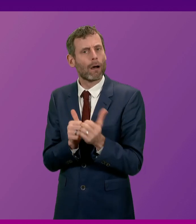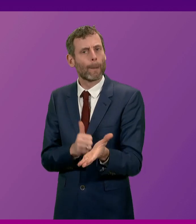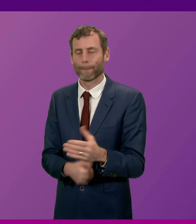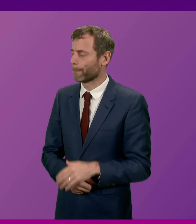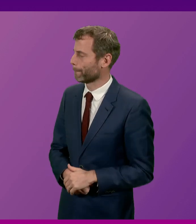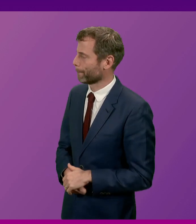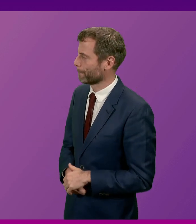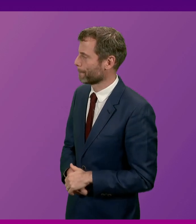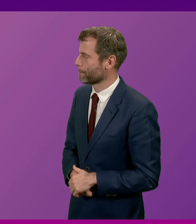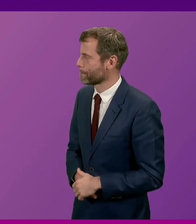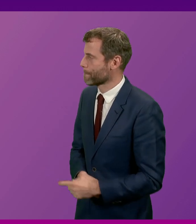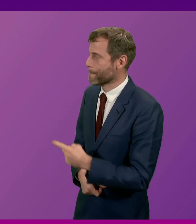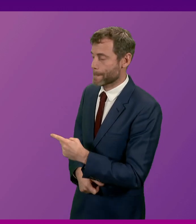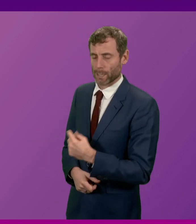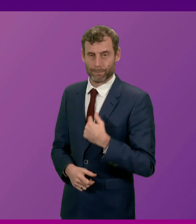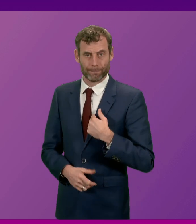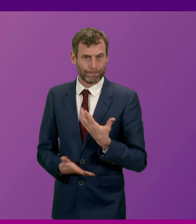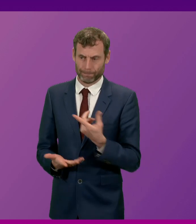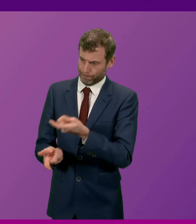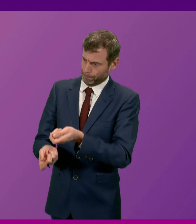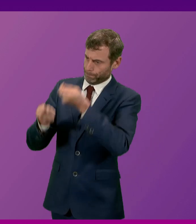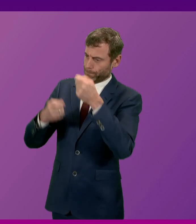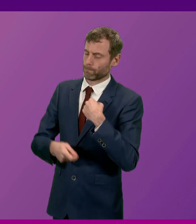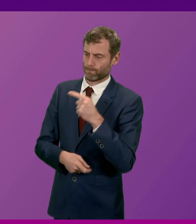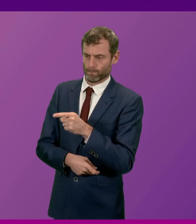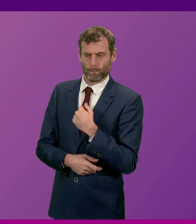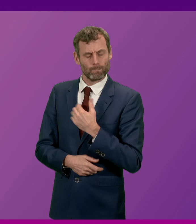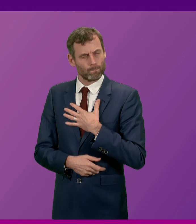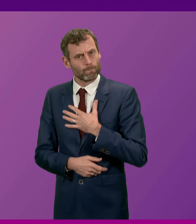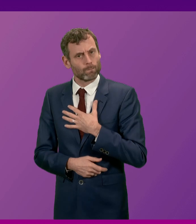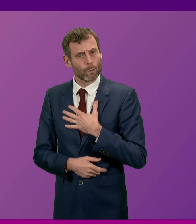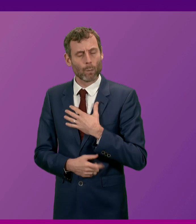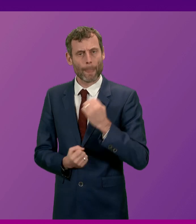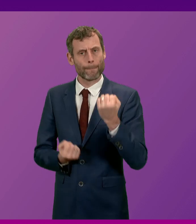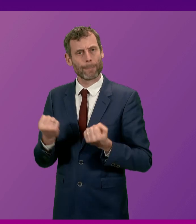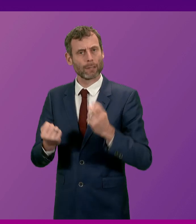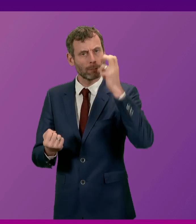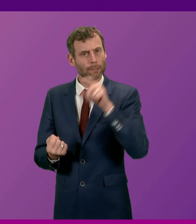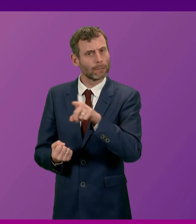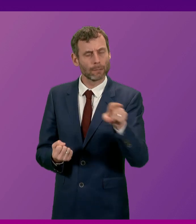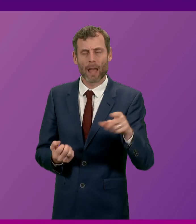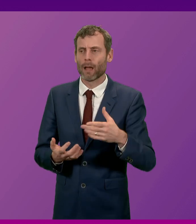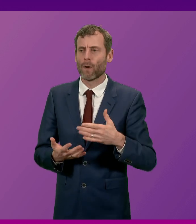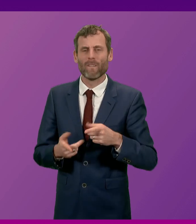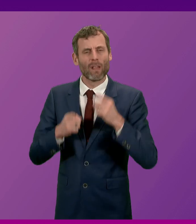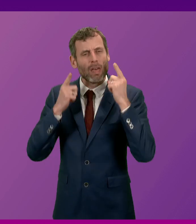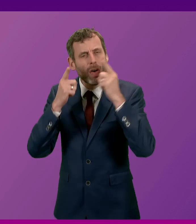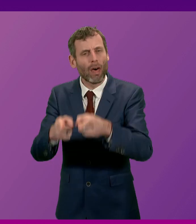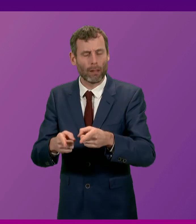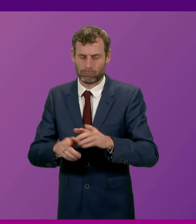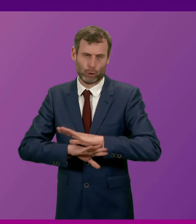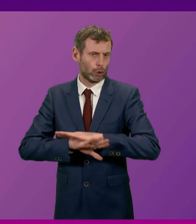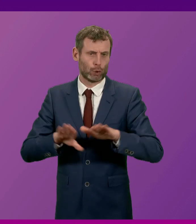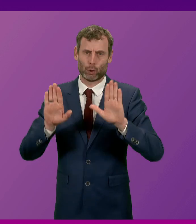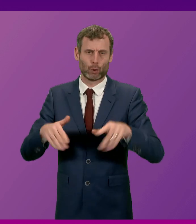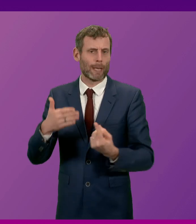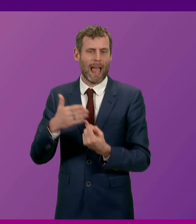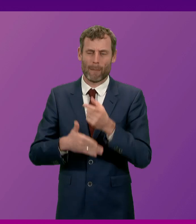I have every sympathy with the point that Sue Webber has put to me. Any shape or form